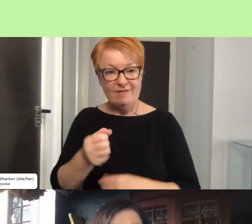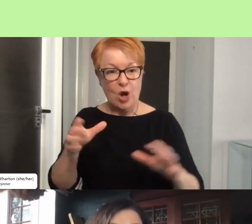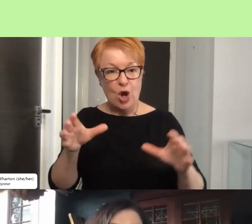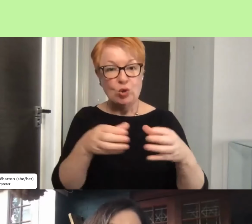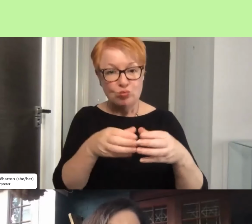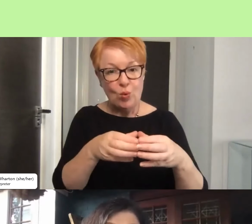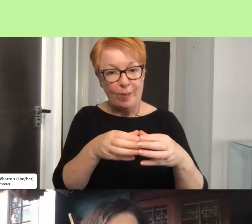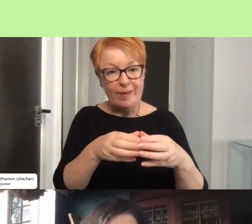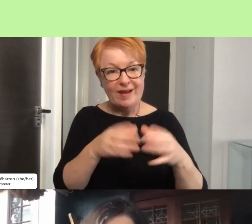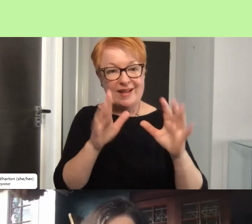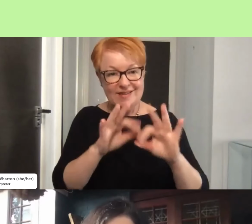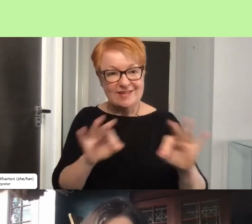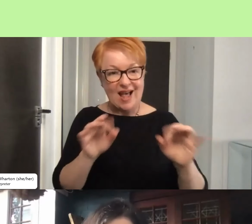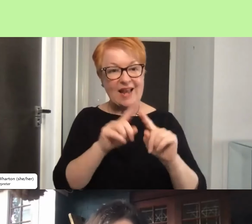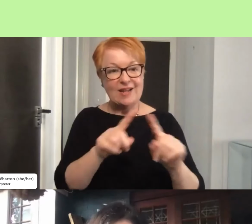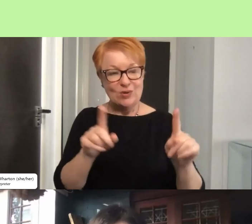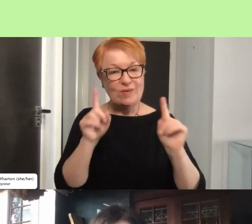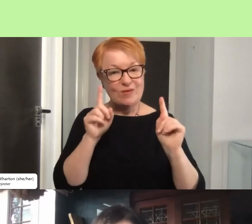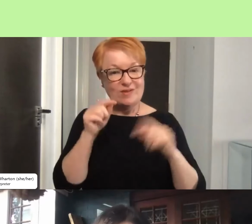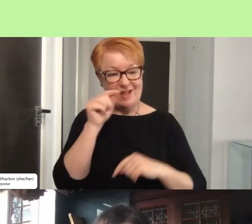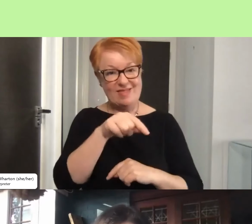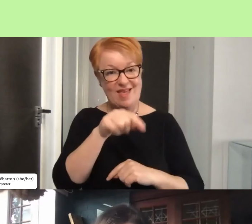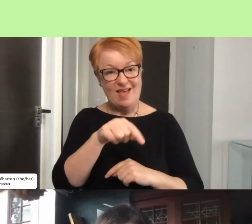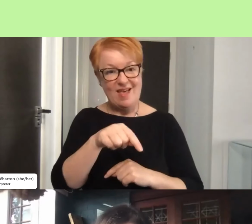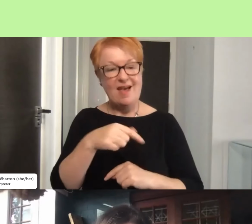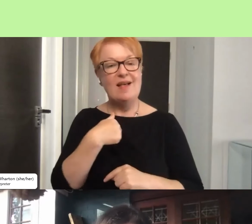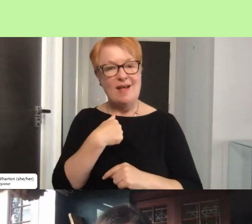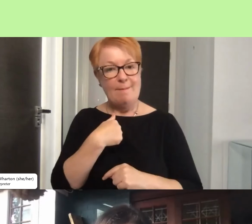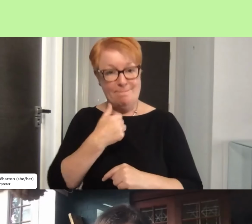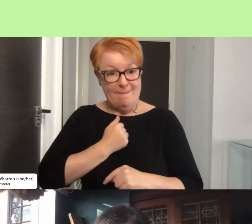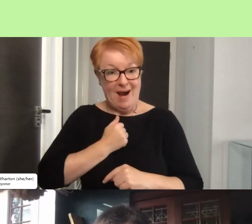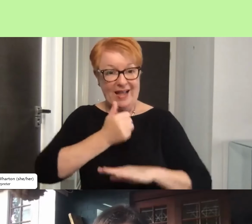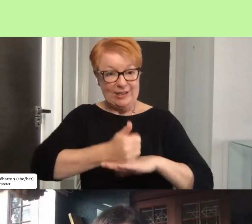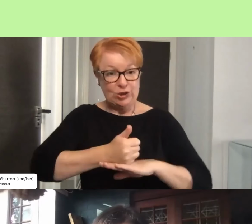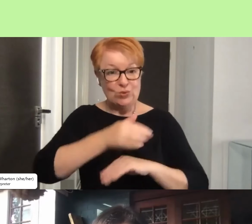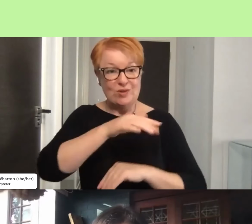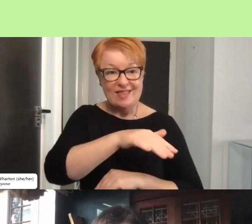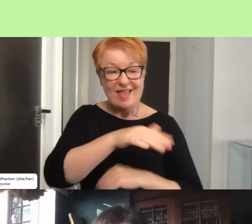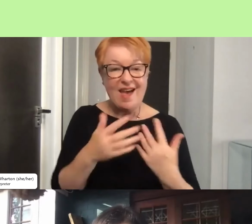is doing work in upstate New York, and that's where my institution is too.